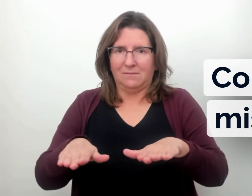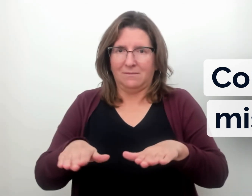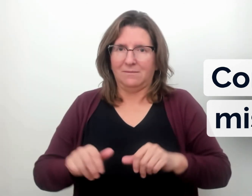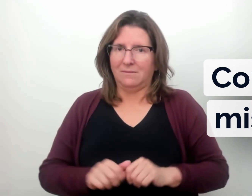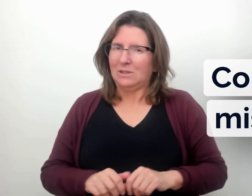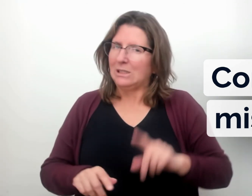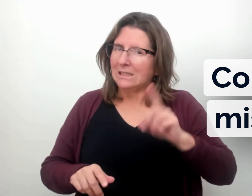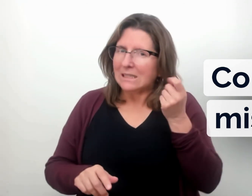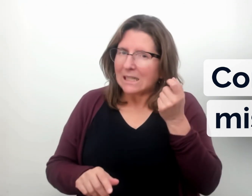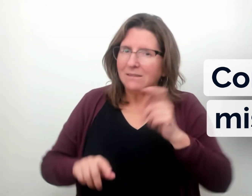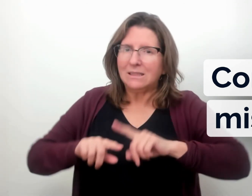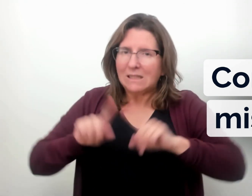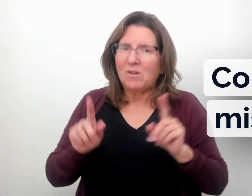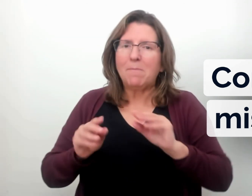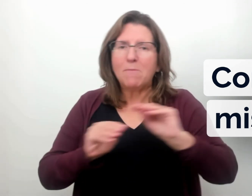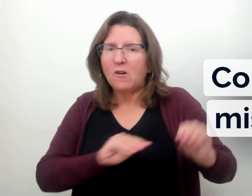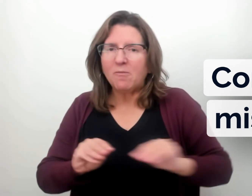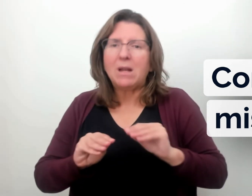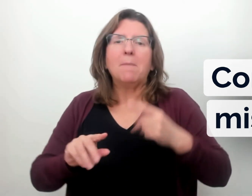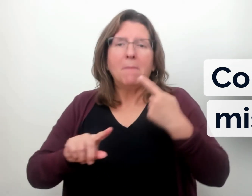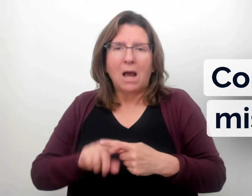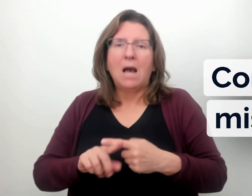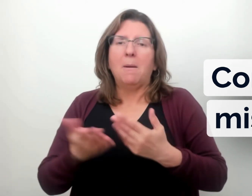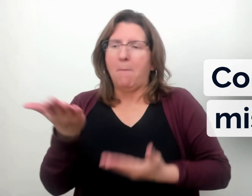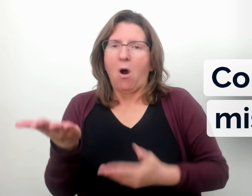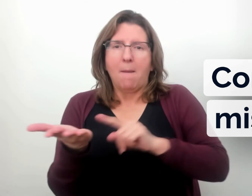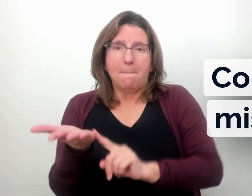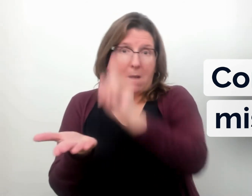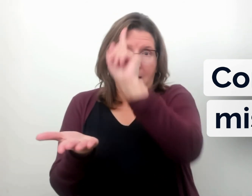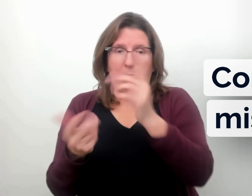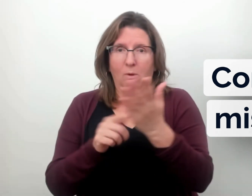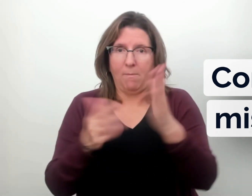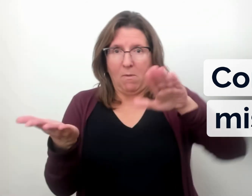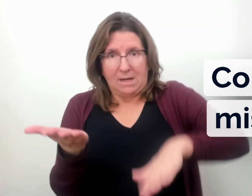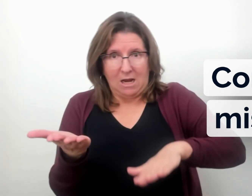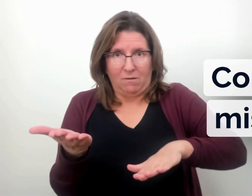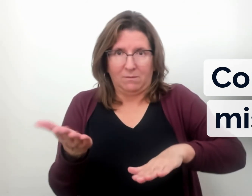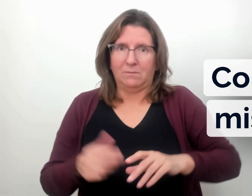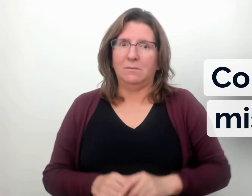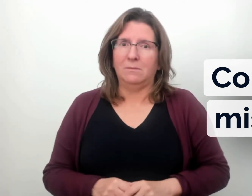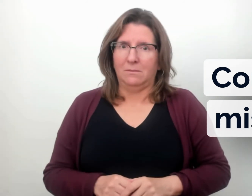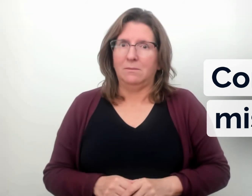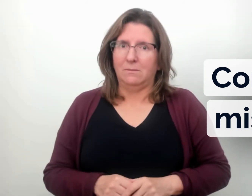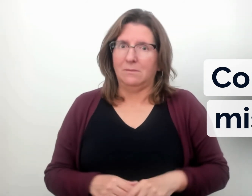DEATH is different than BET. BET has more symmetry.